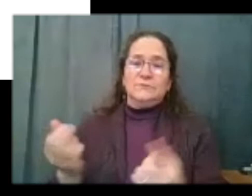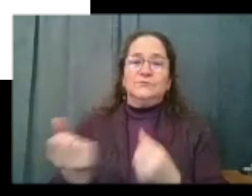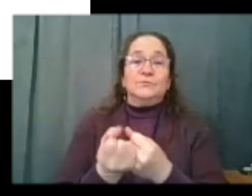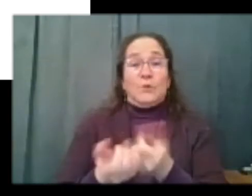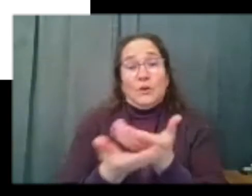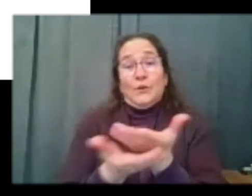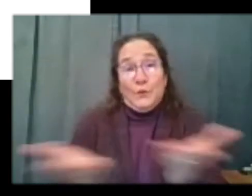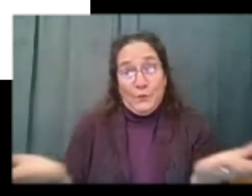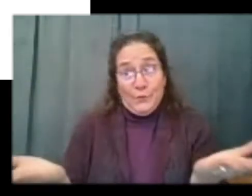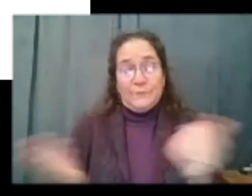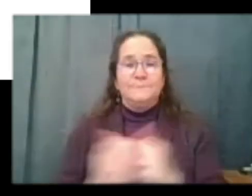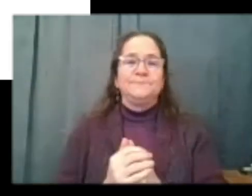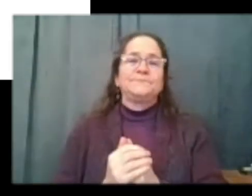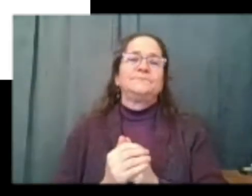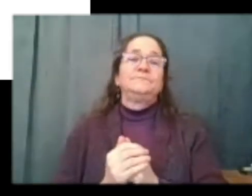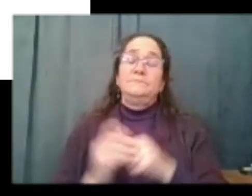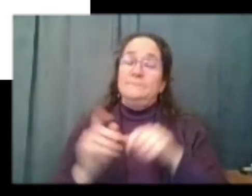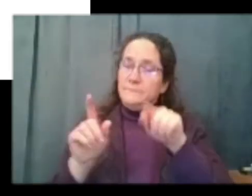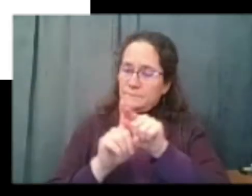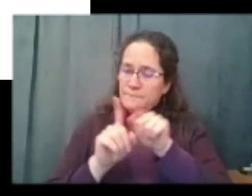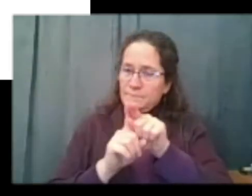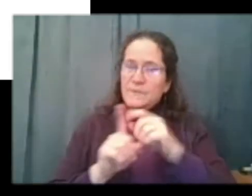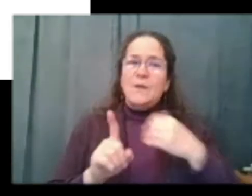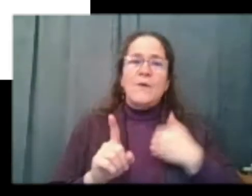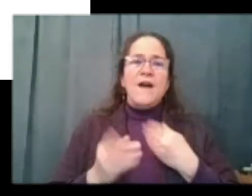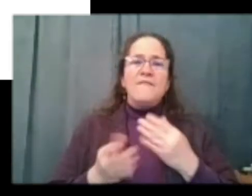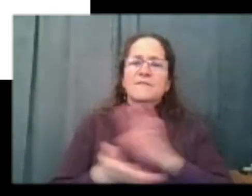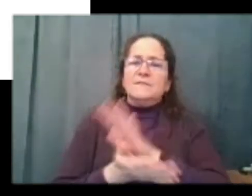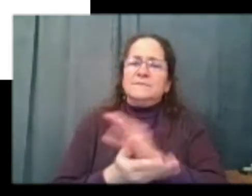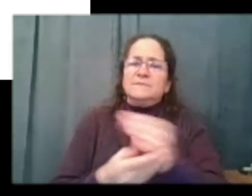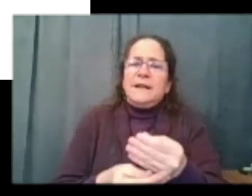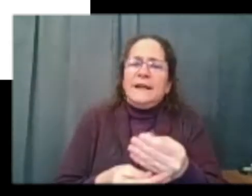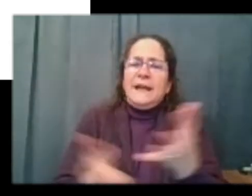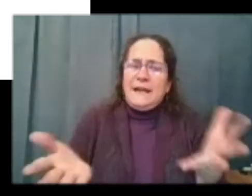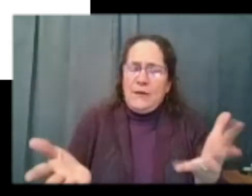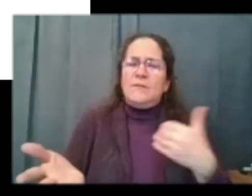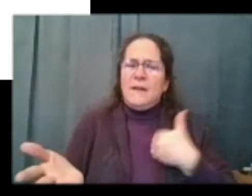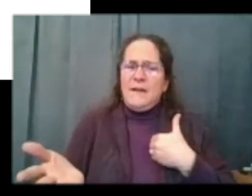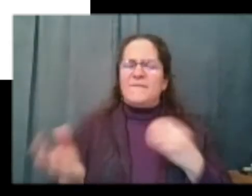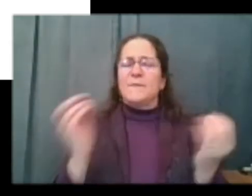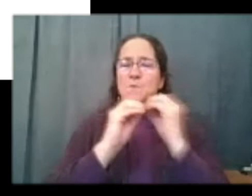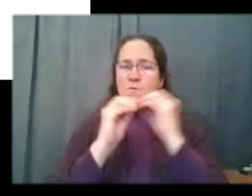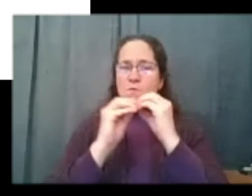In addition, we have compiled a handout with additional resources to support you